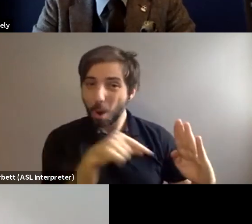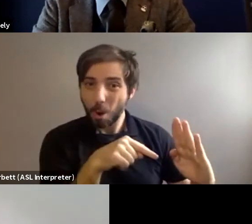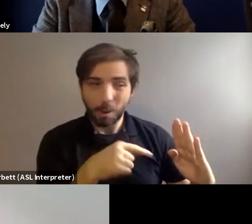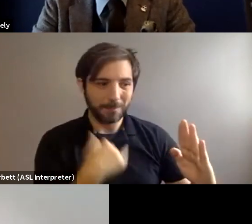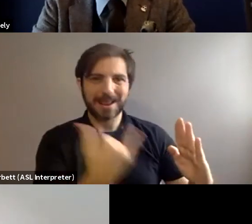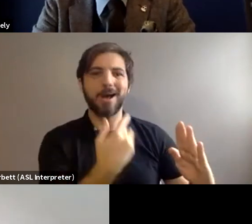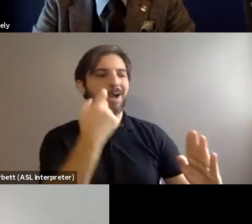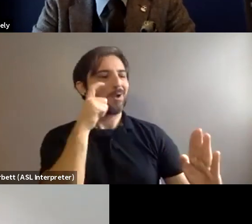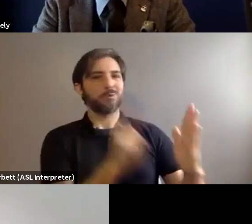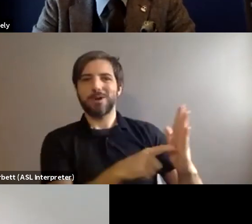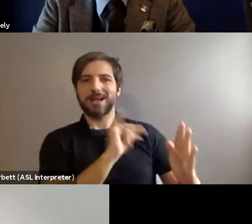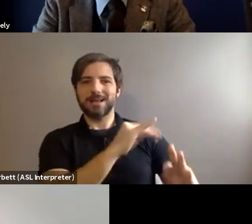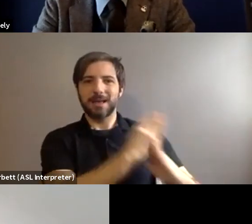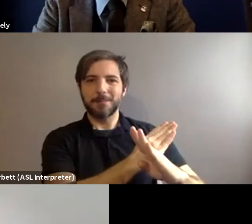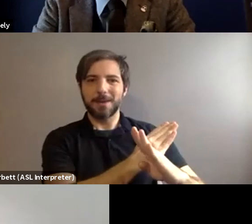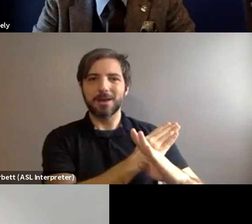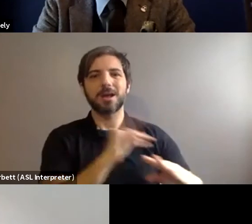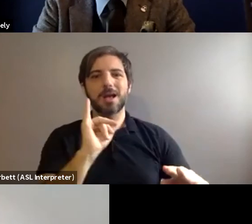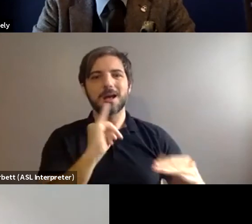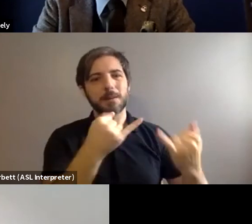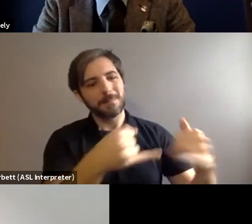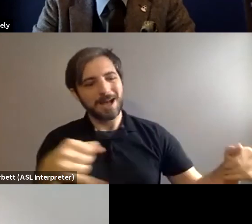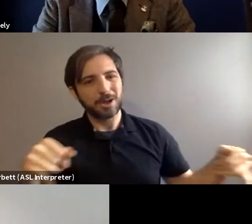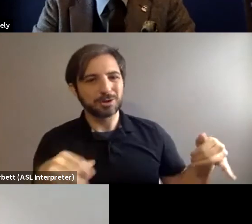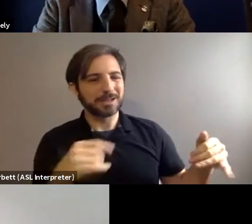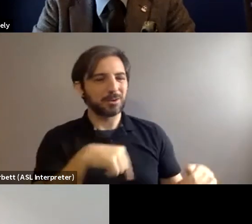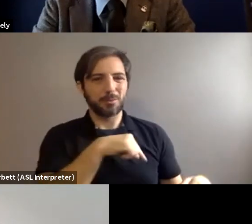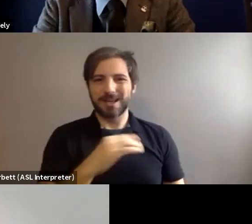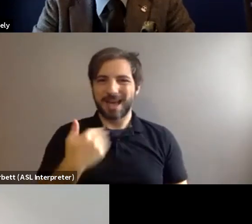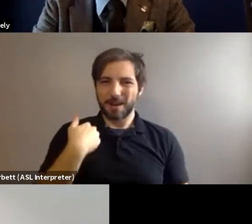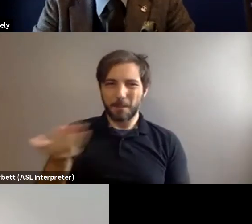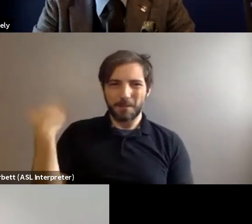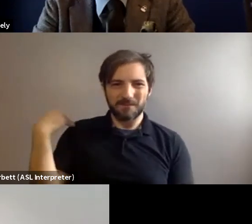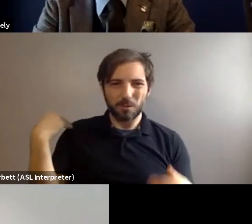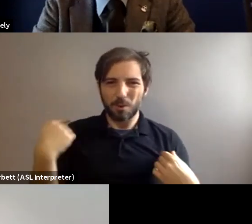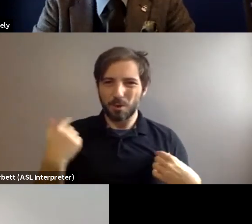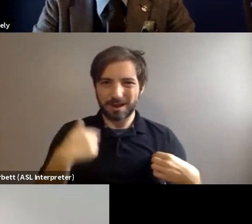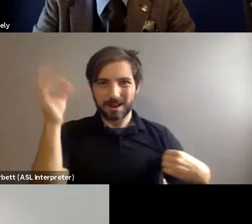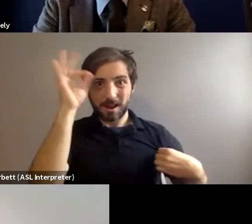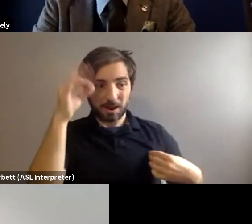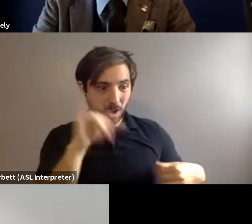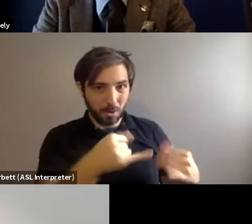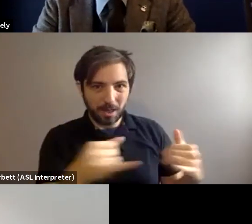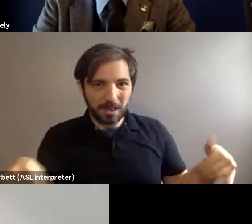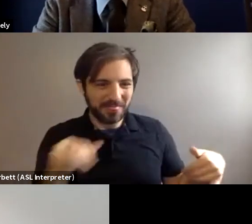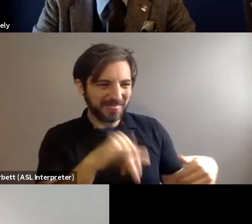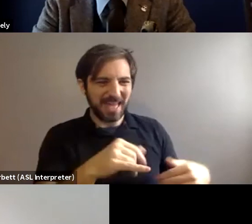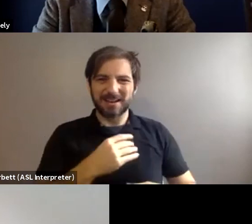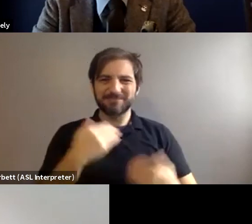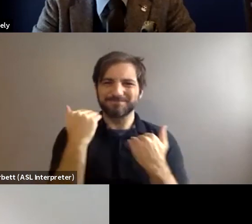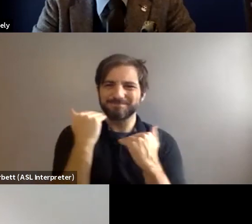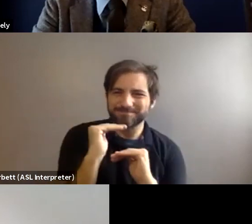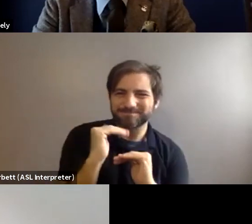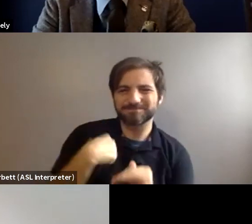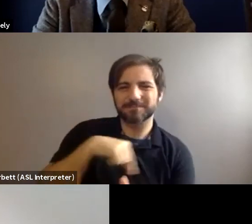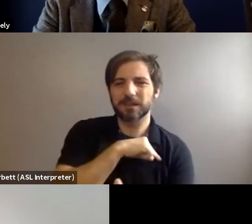some of the boundaries that we had um you know are are prohibiting us from funding in